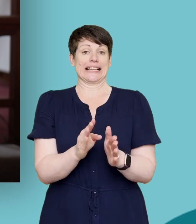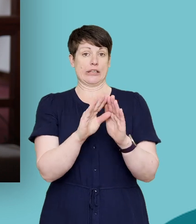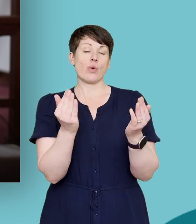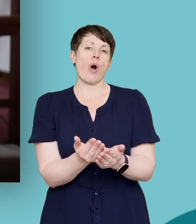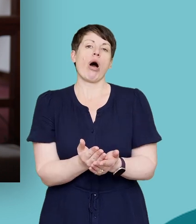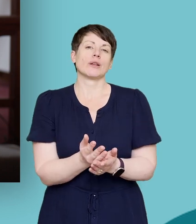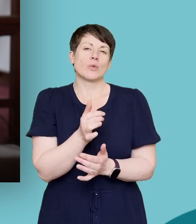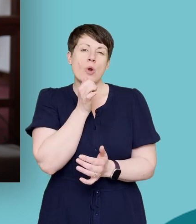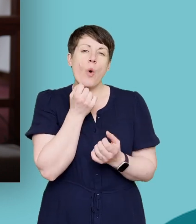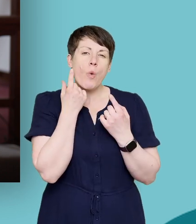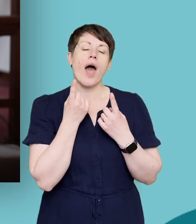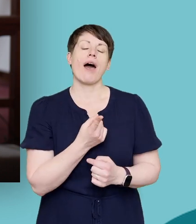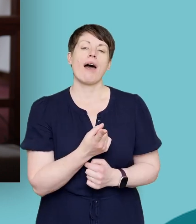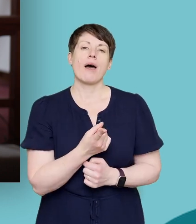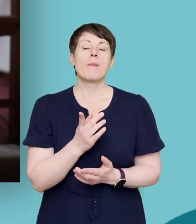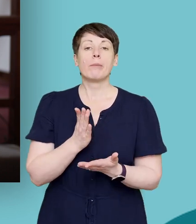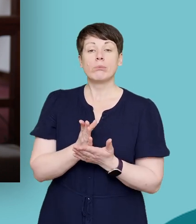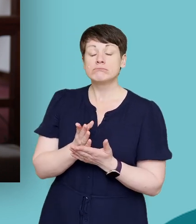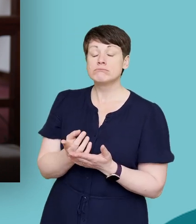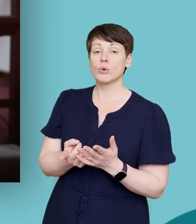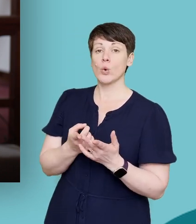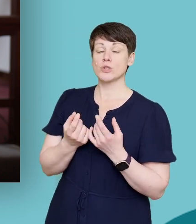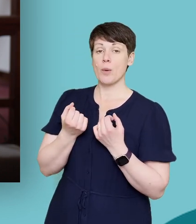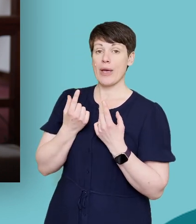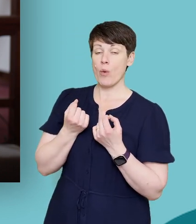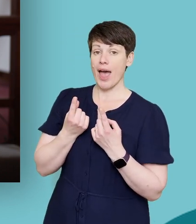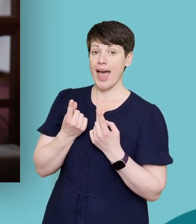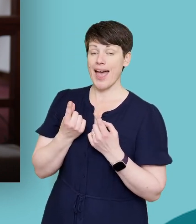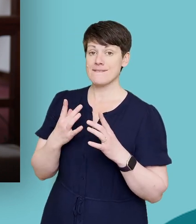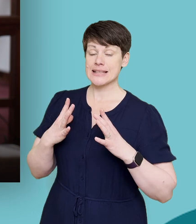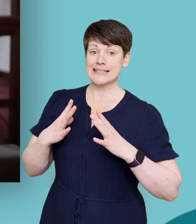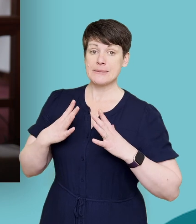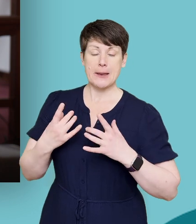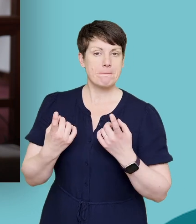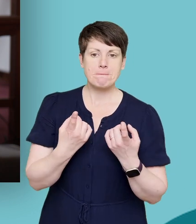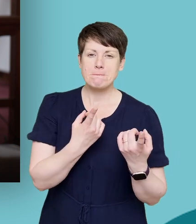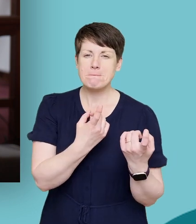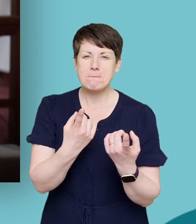But also being able to anticipate and look for signs of the